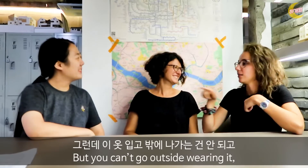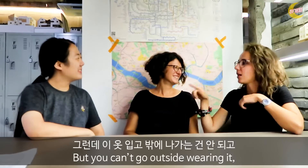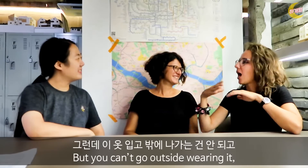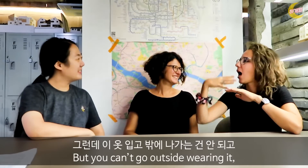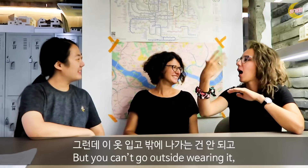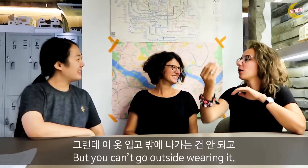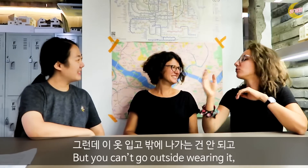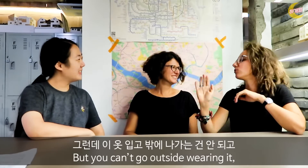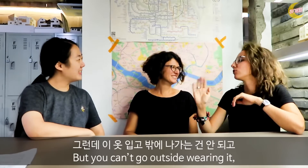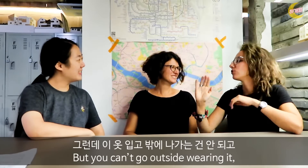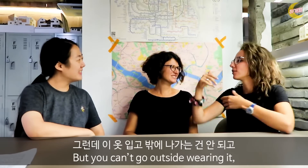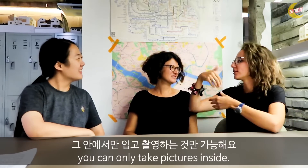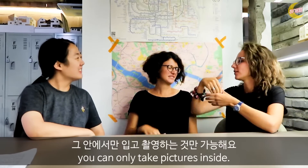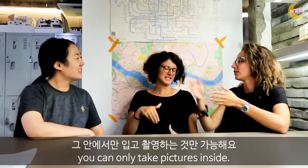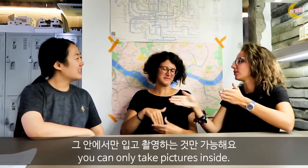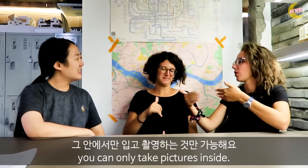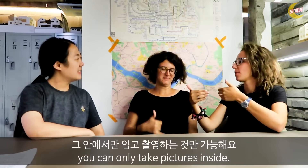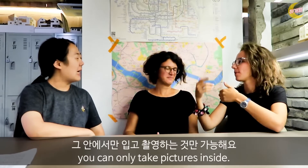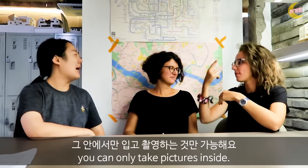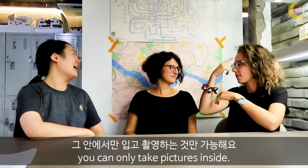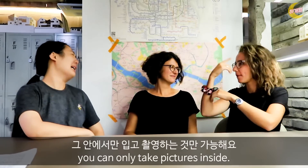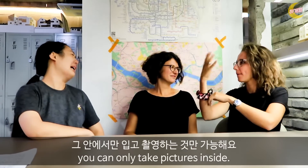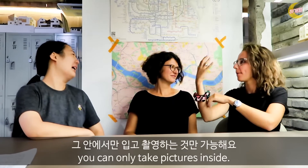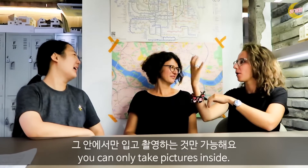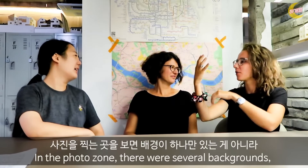But you can’t go outside wearing it, you can only take pictures inside.